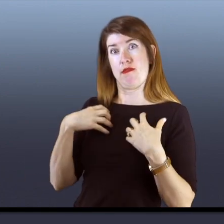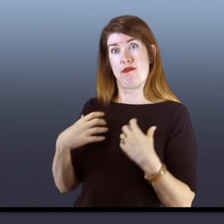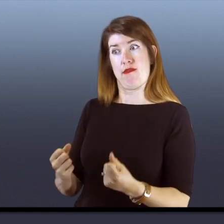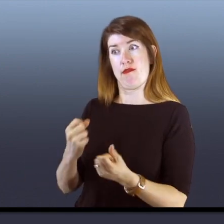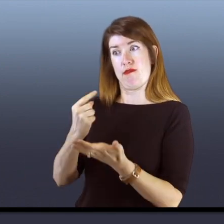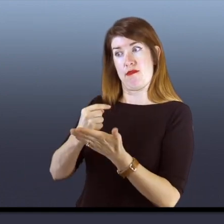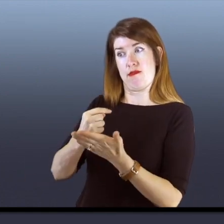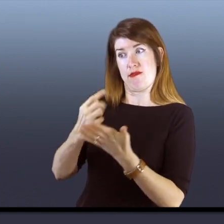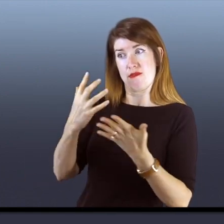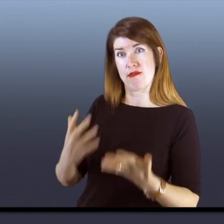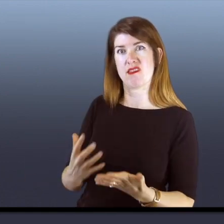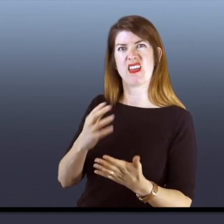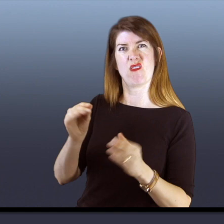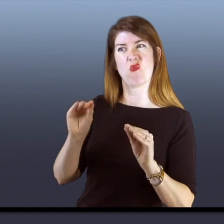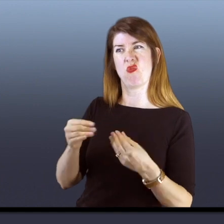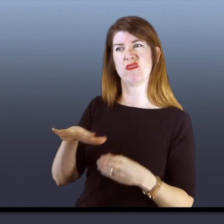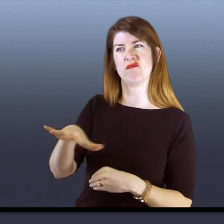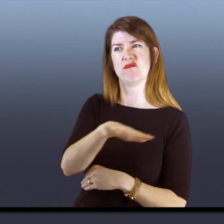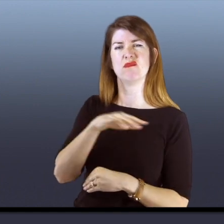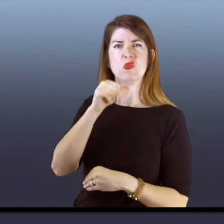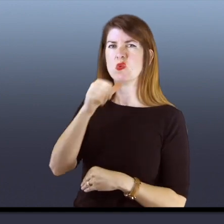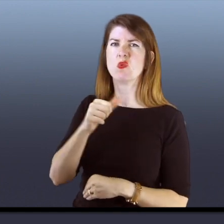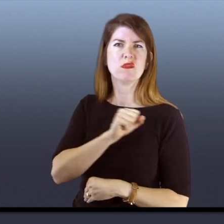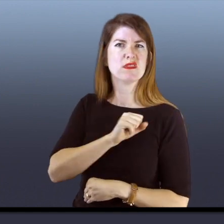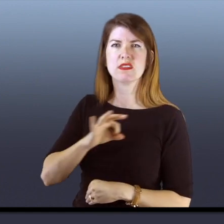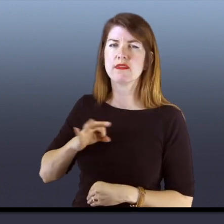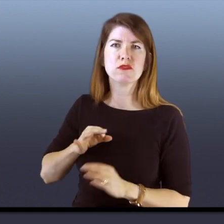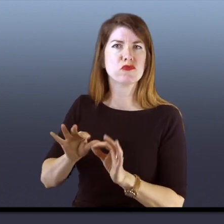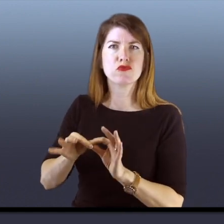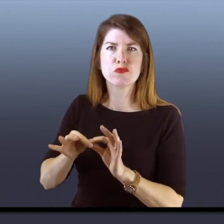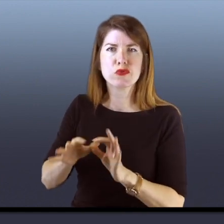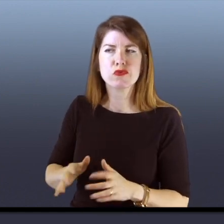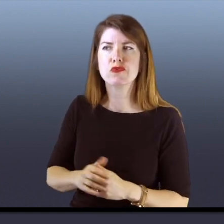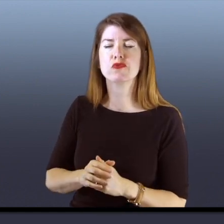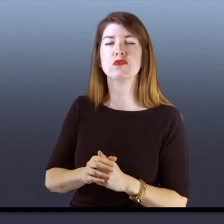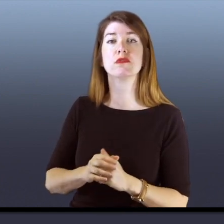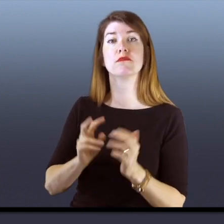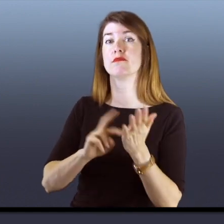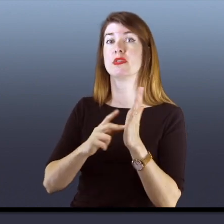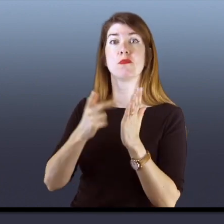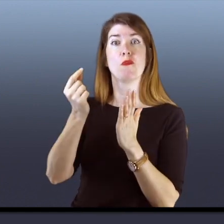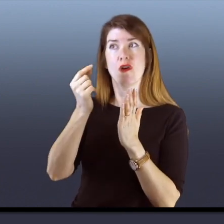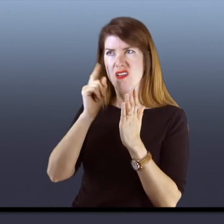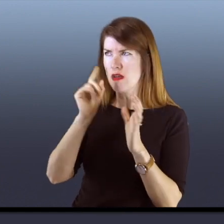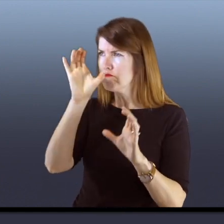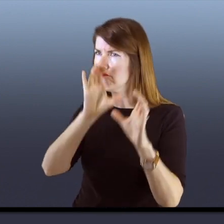So most of the time they are seeking agency interpreters and there's a significant cost associated with that.